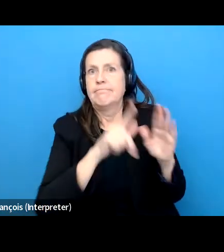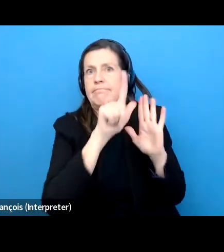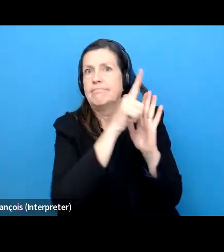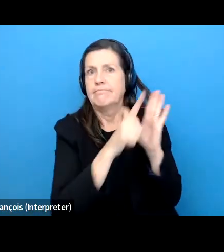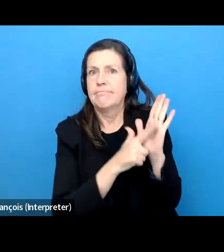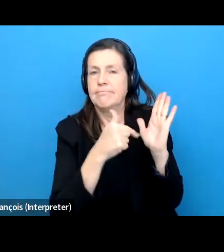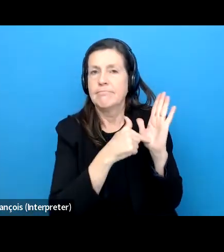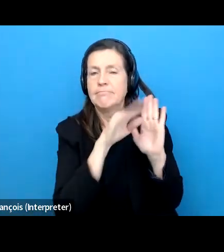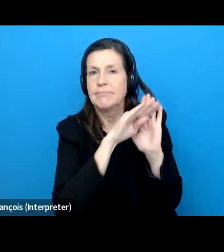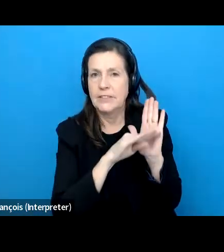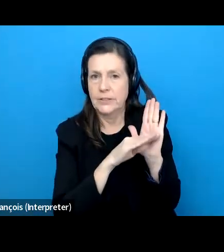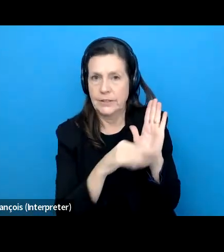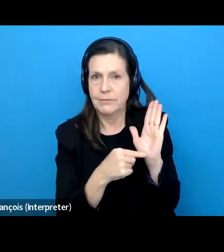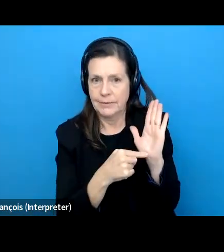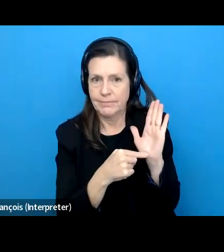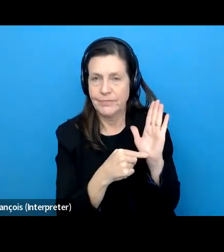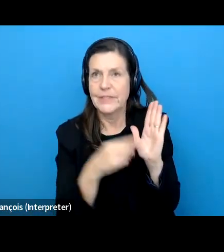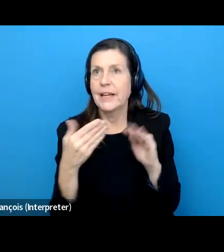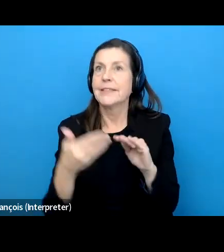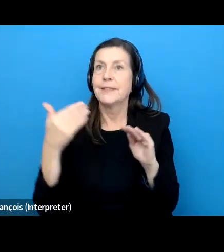so you look into it or consider it.